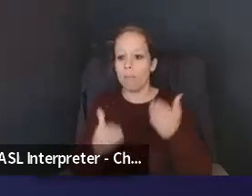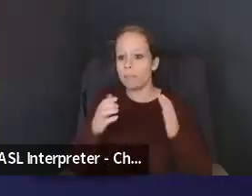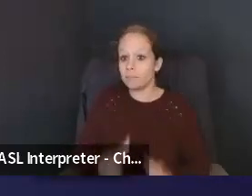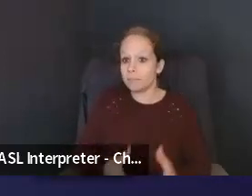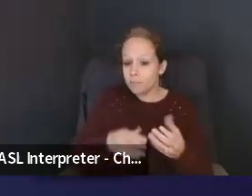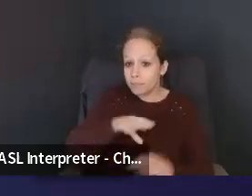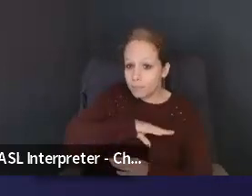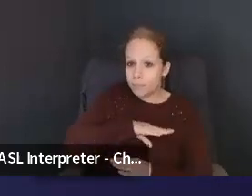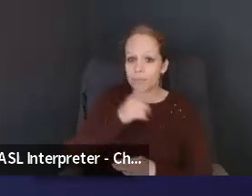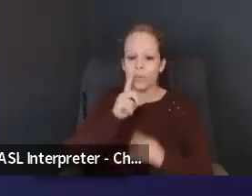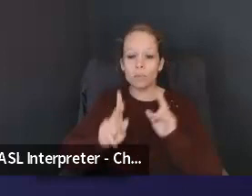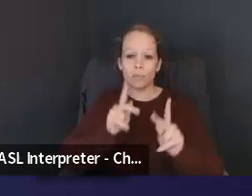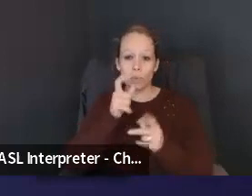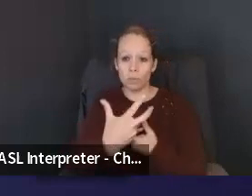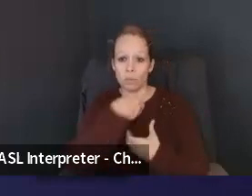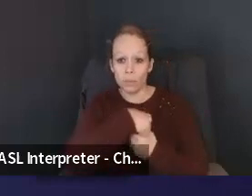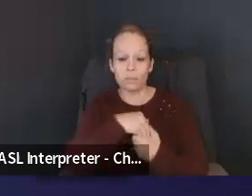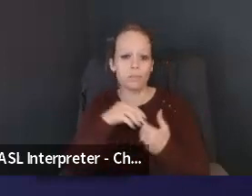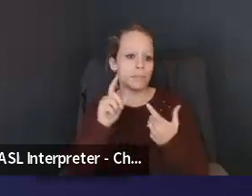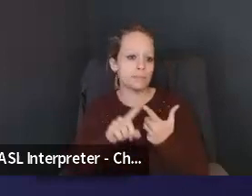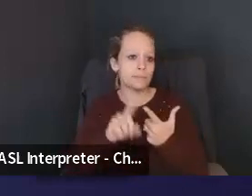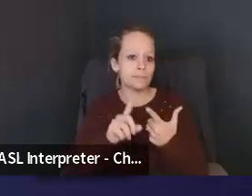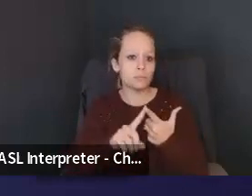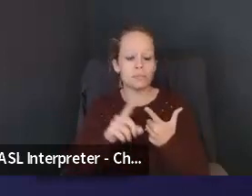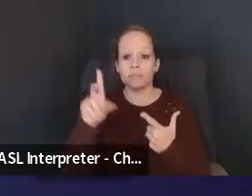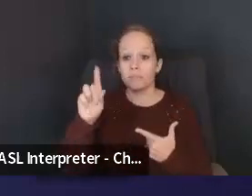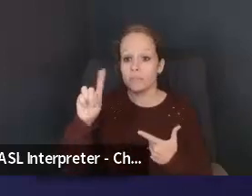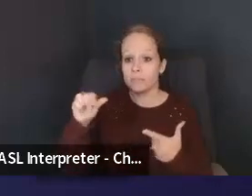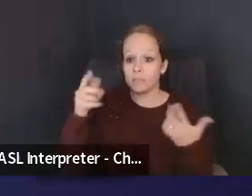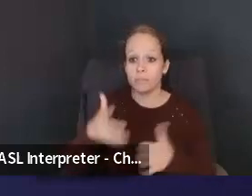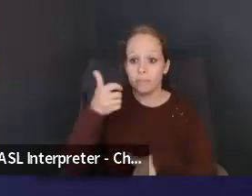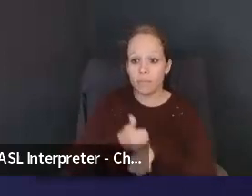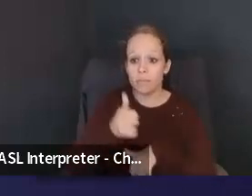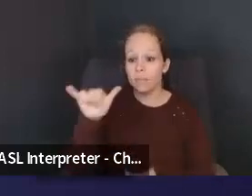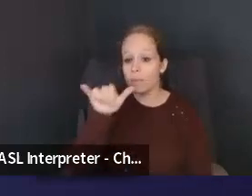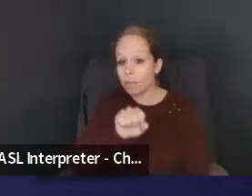for people who have participated. Whether it's existing data like Social Security records or